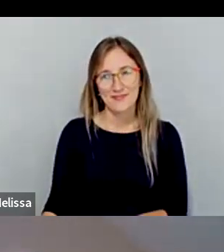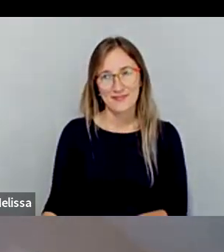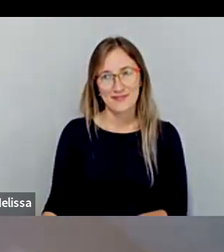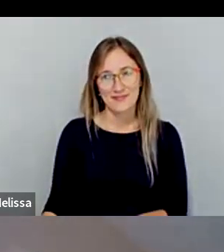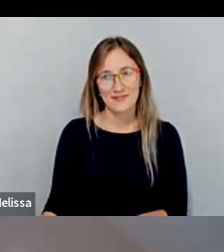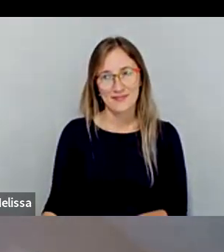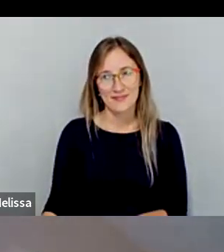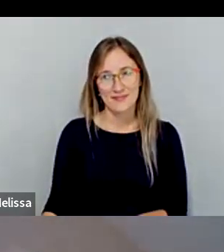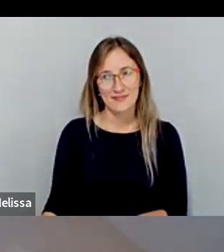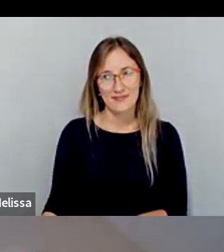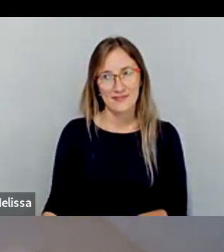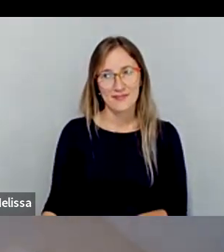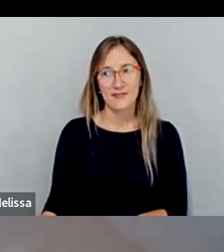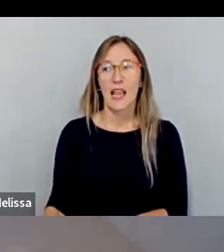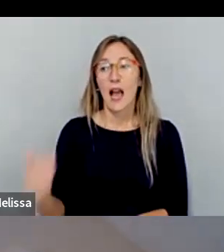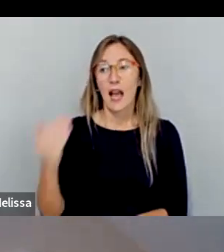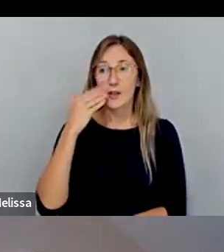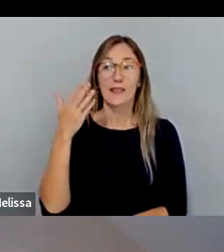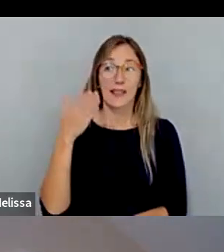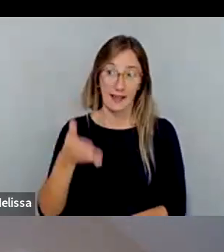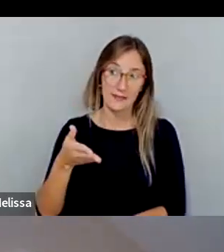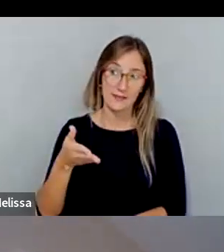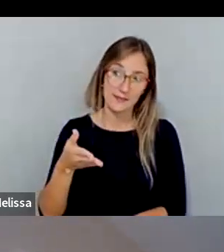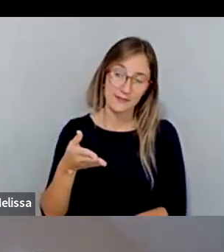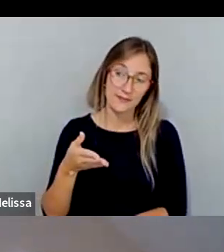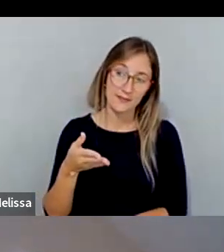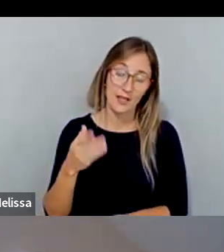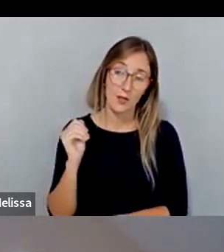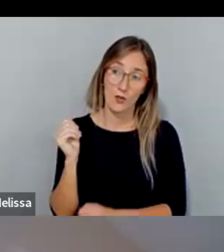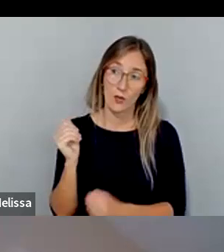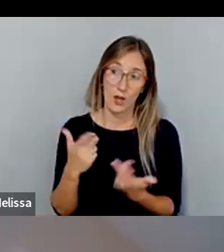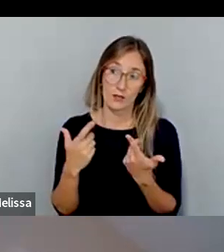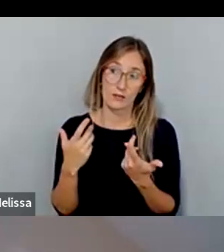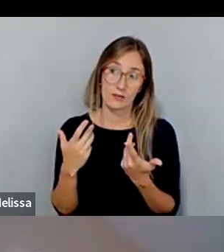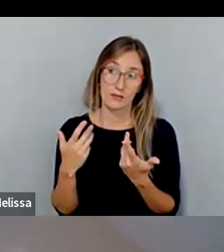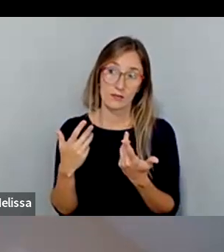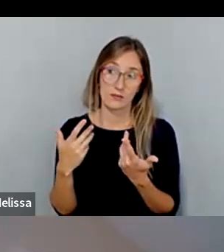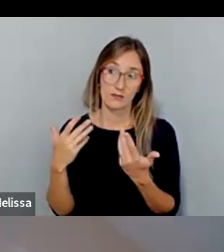stories or anything and get that stuff shared because it all needs to be